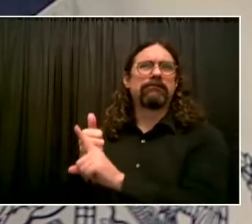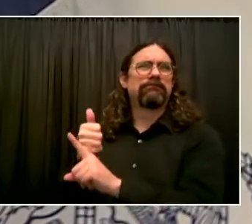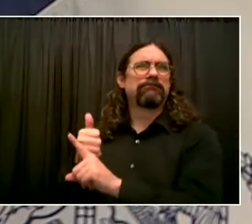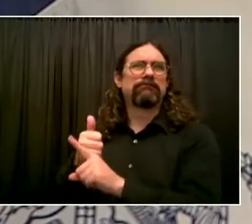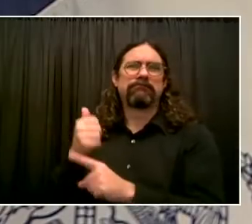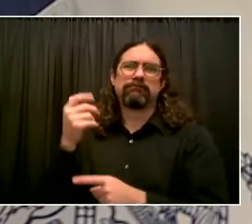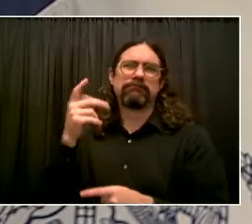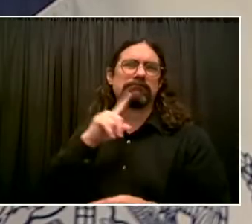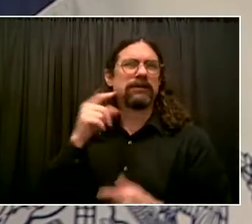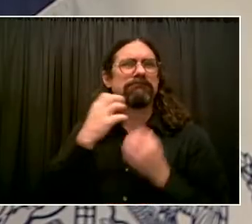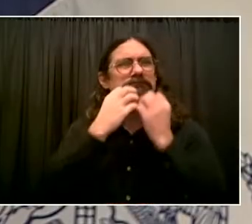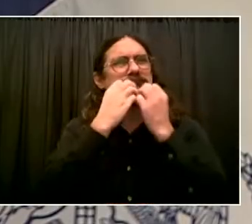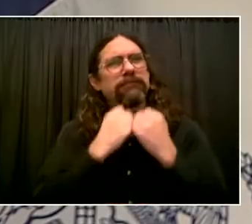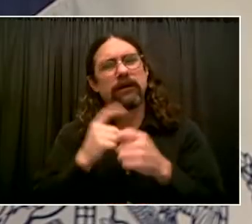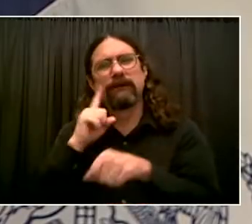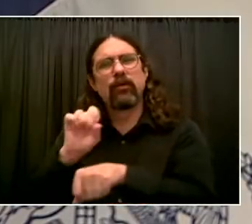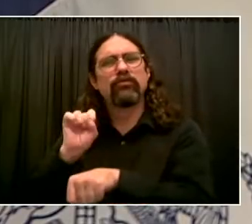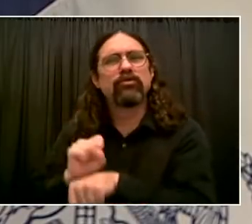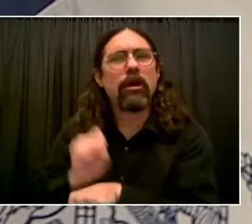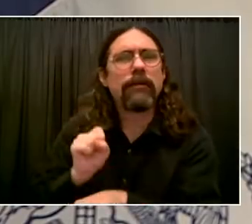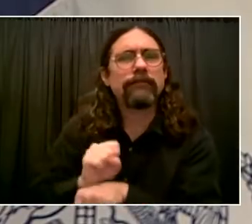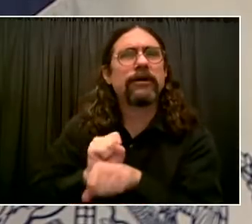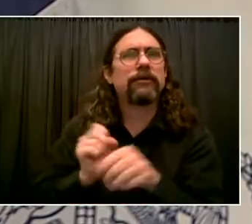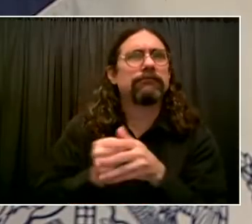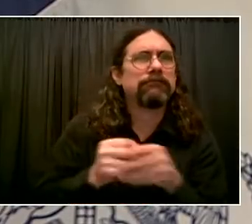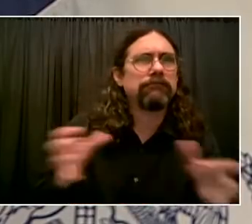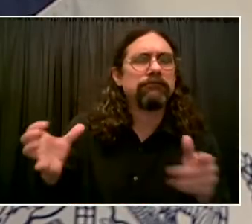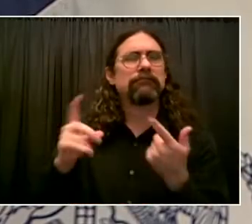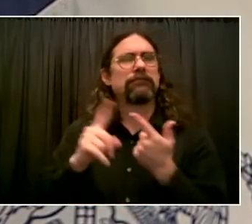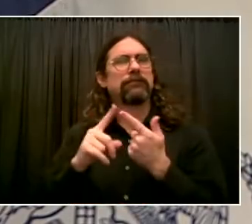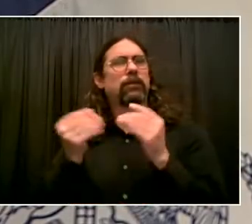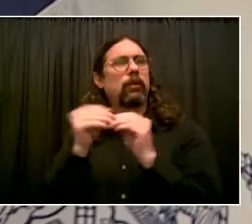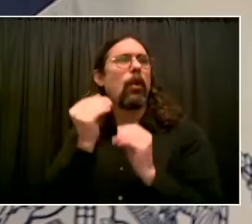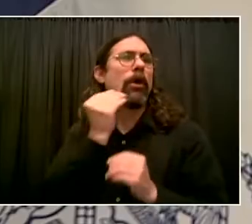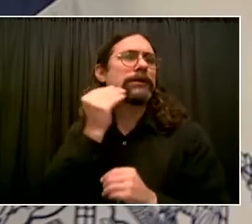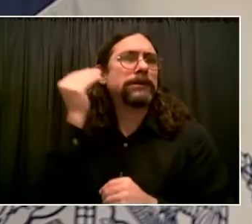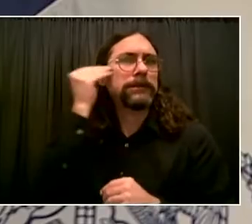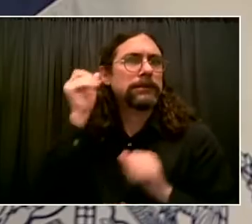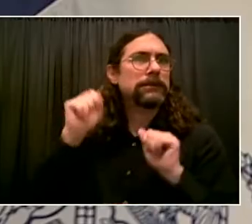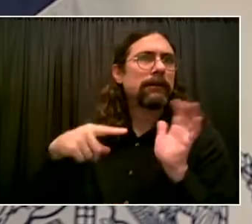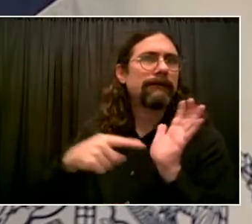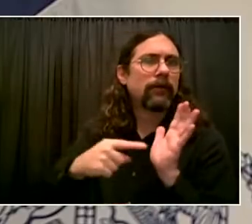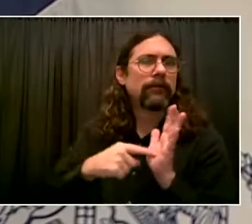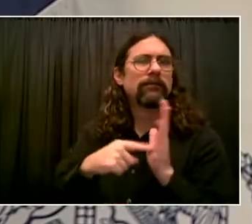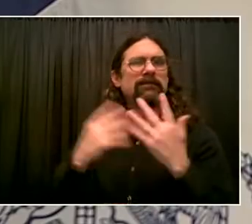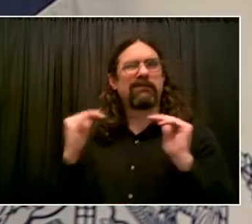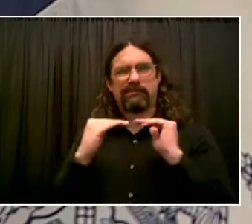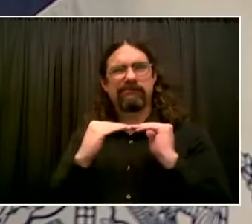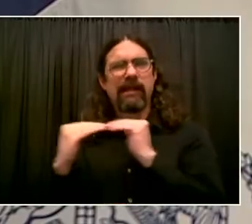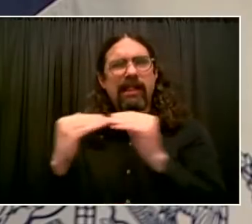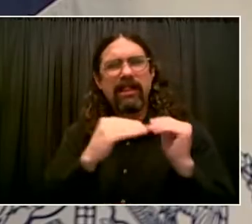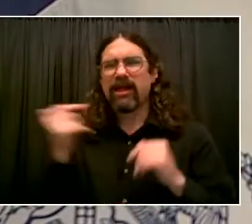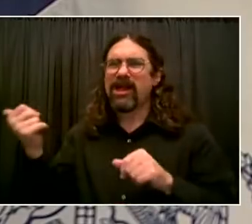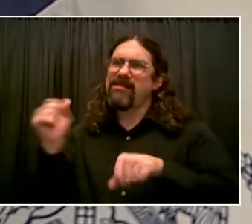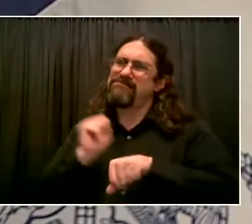FOCUS ON EQUITY AND JOBS FOR RKWOING PEOPLE IN THE COMMUNITY. FOCUSED ON AFFORDABLE